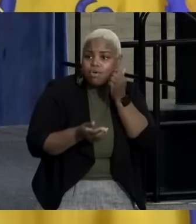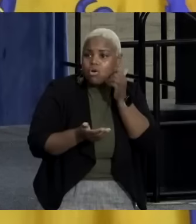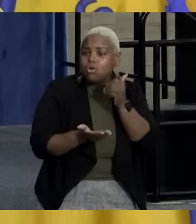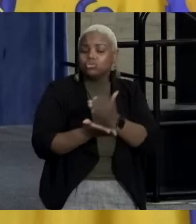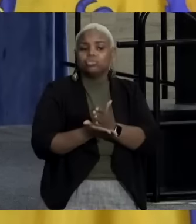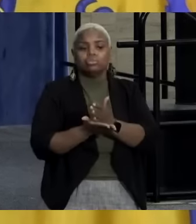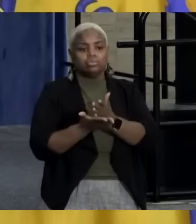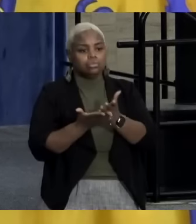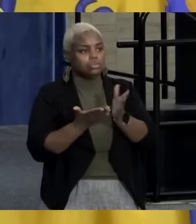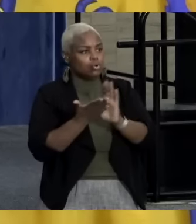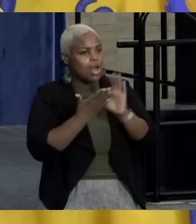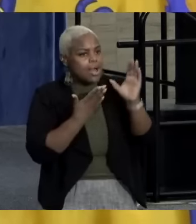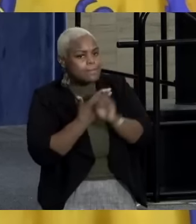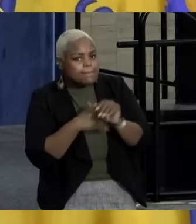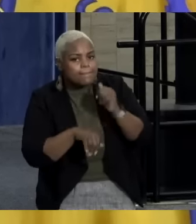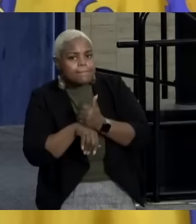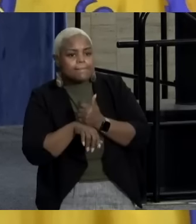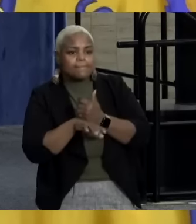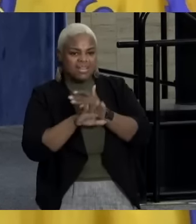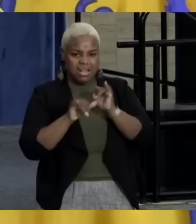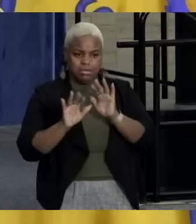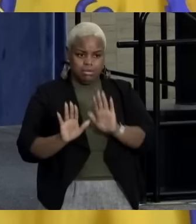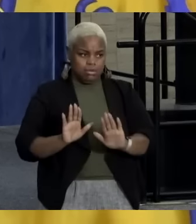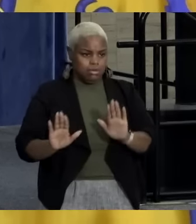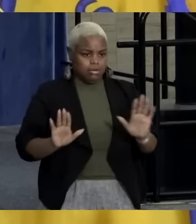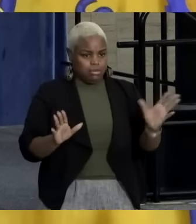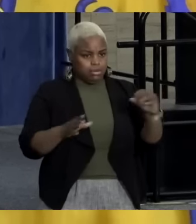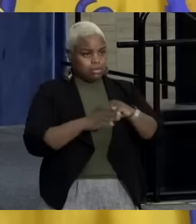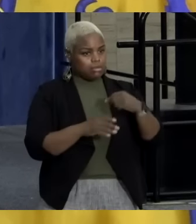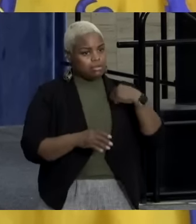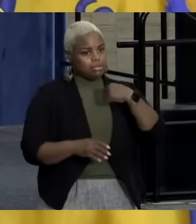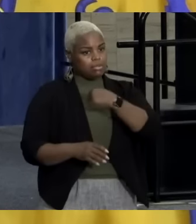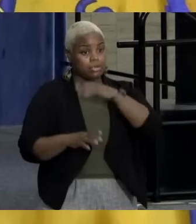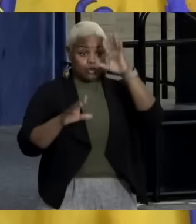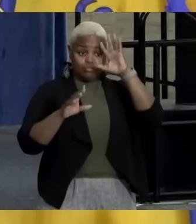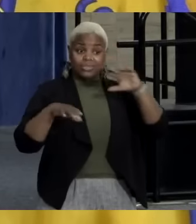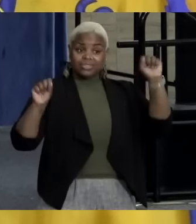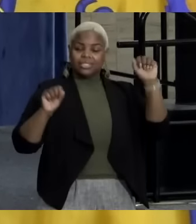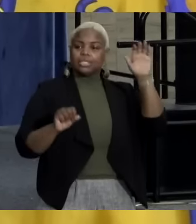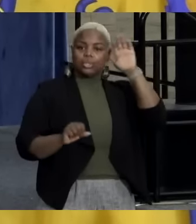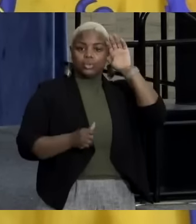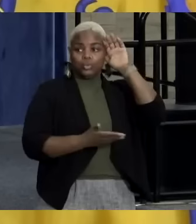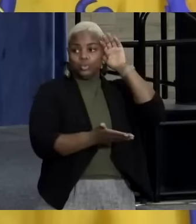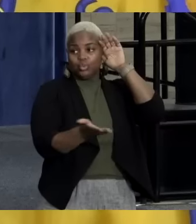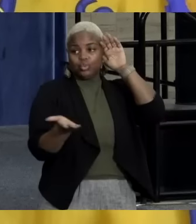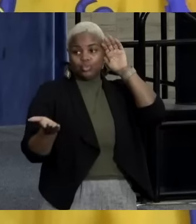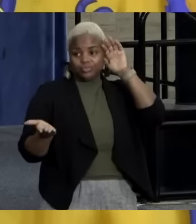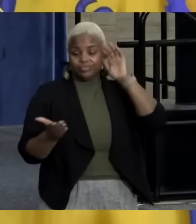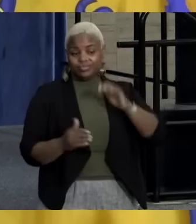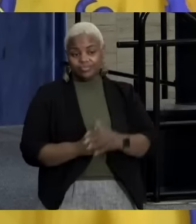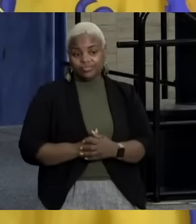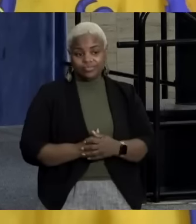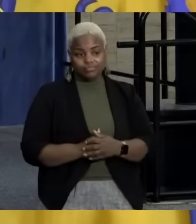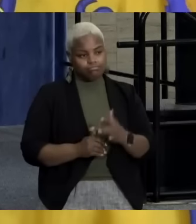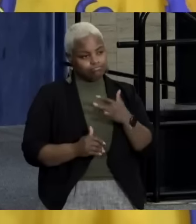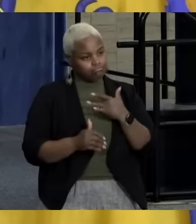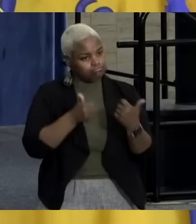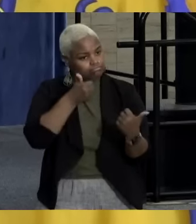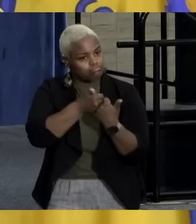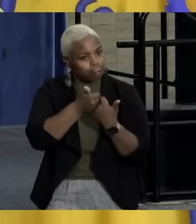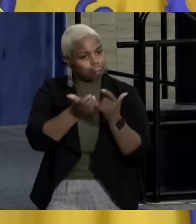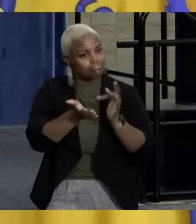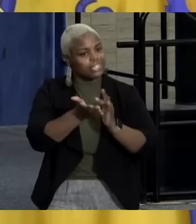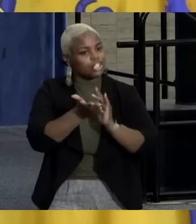This administration hears your voice and is not afraid to challenge the medical status quo.